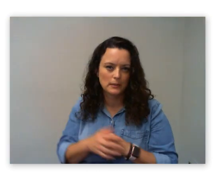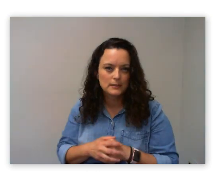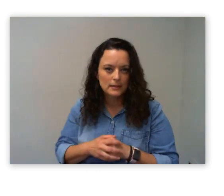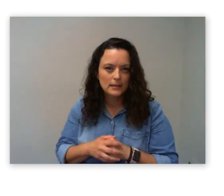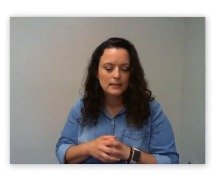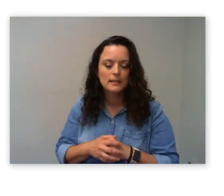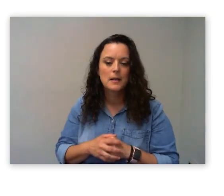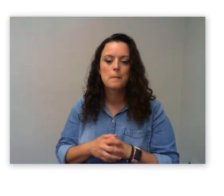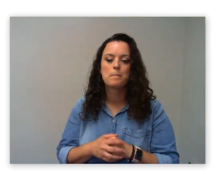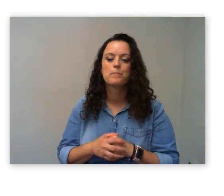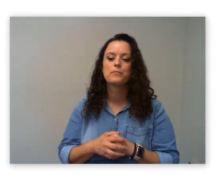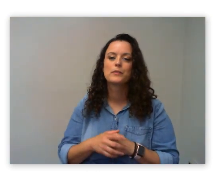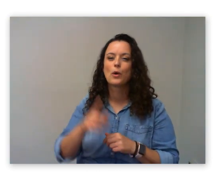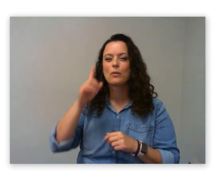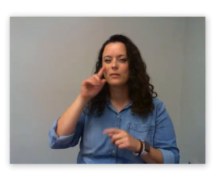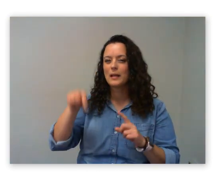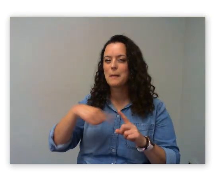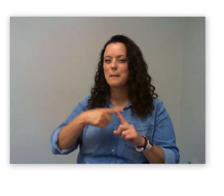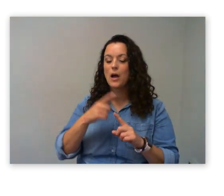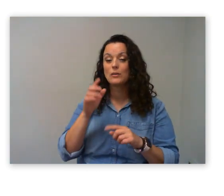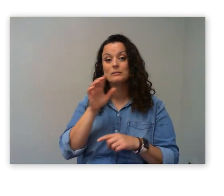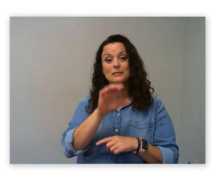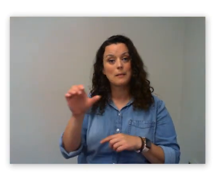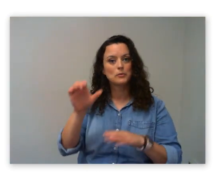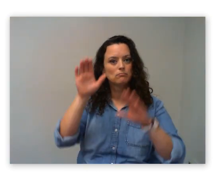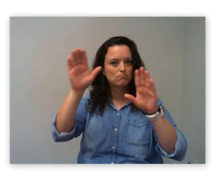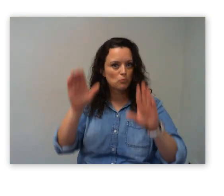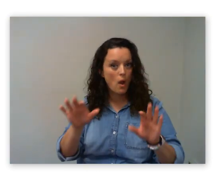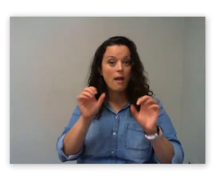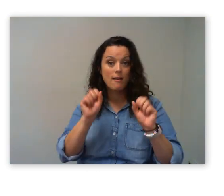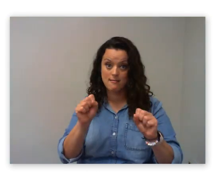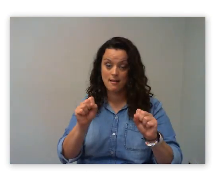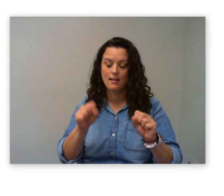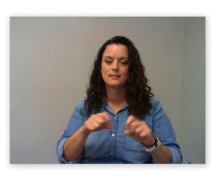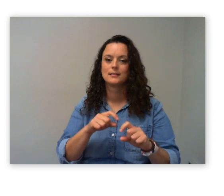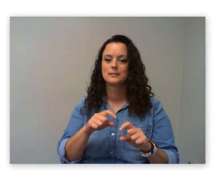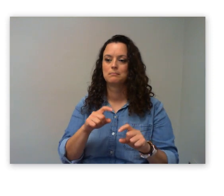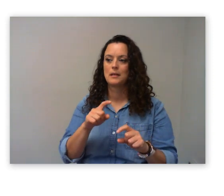so that's one thing to think about captions are great but it's it's not the only thing